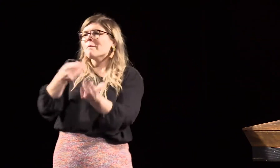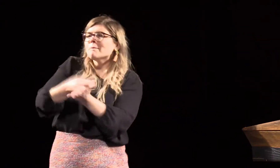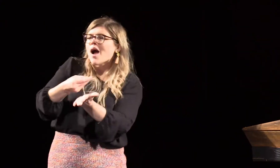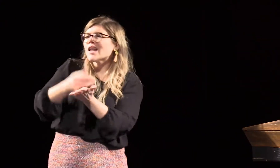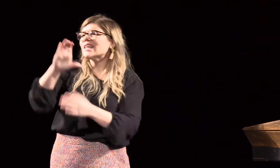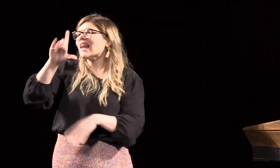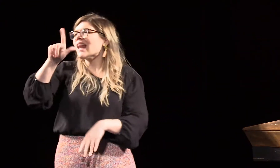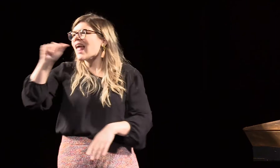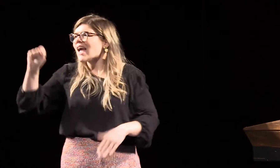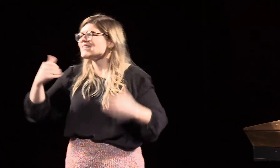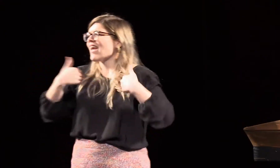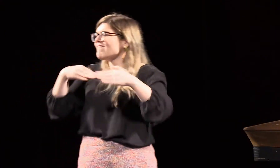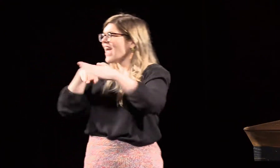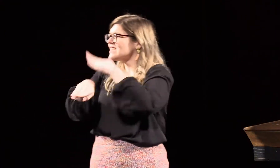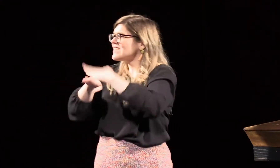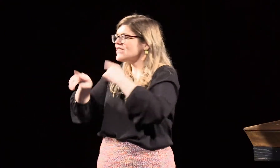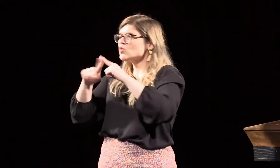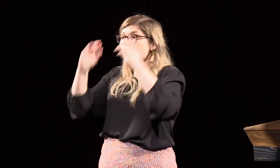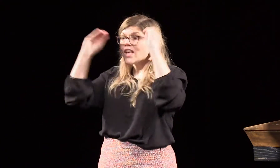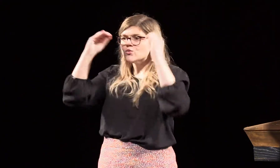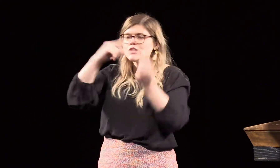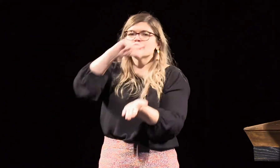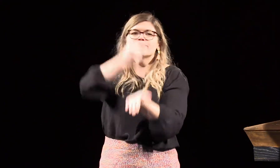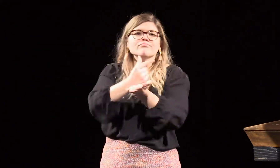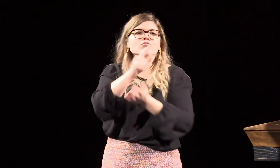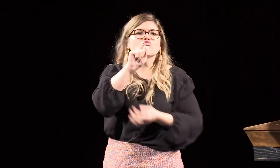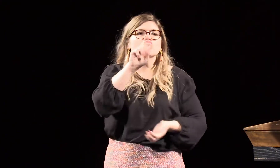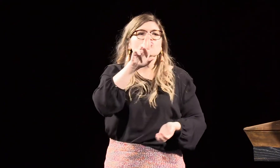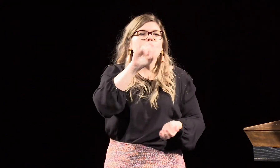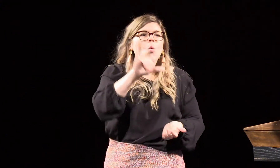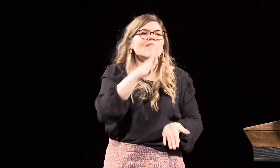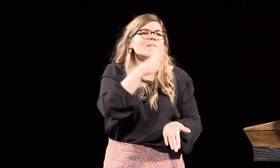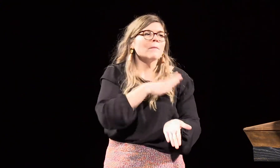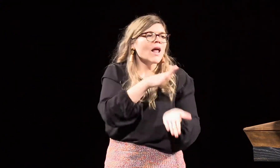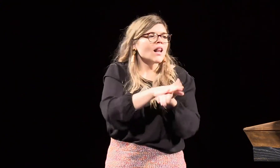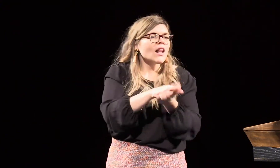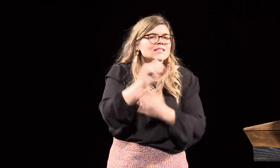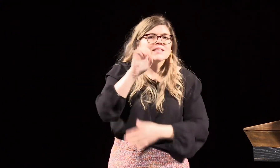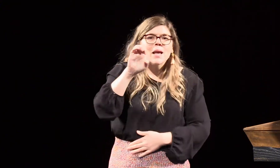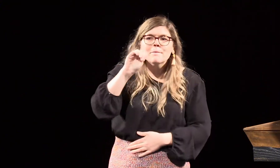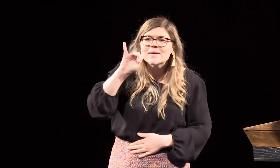so she was born with money and status. She had access to a great education.